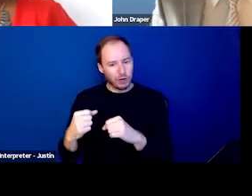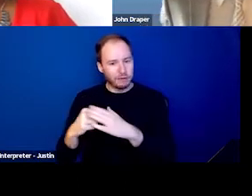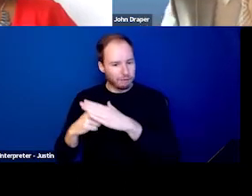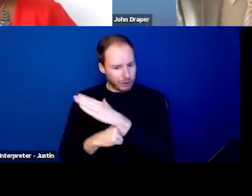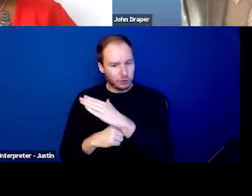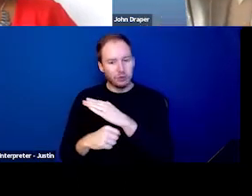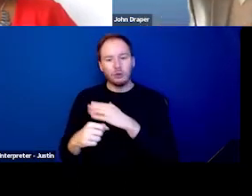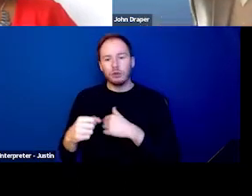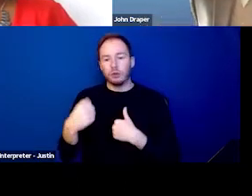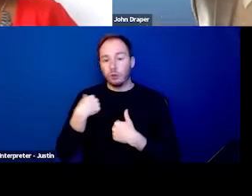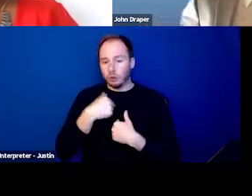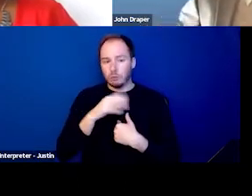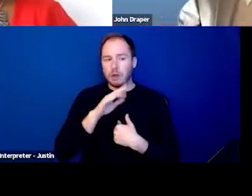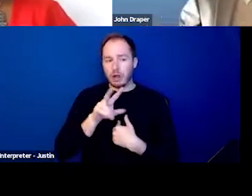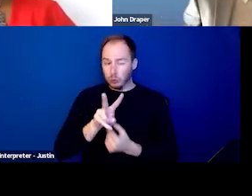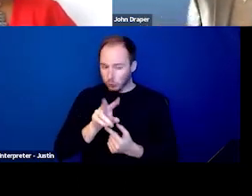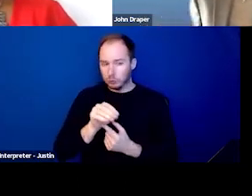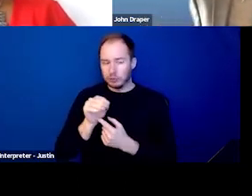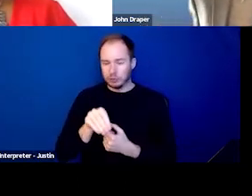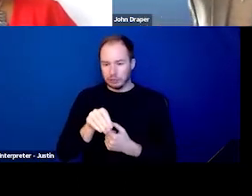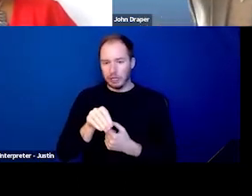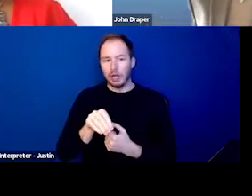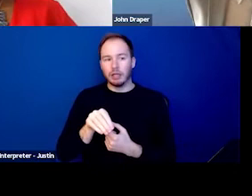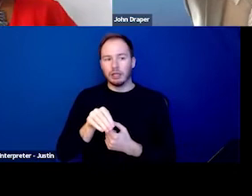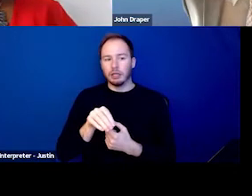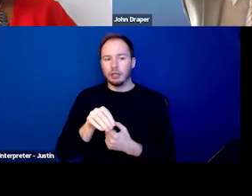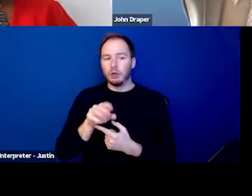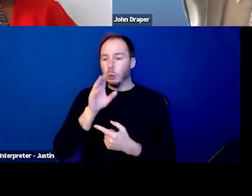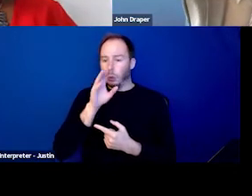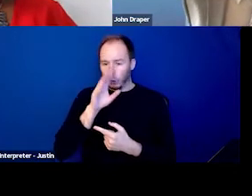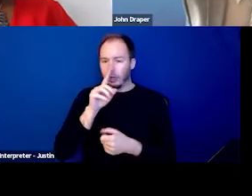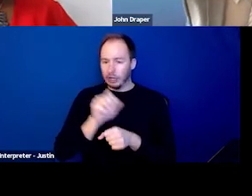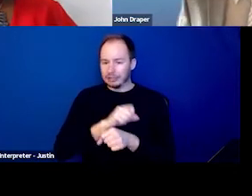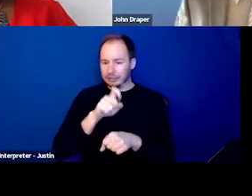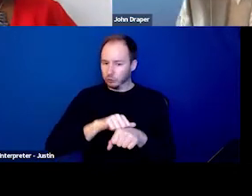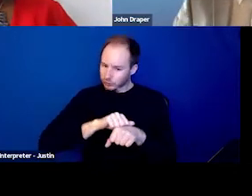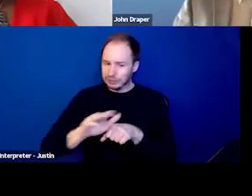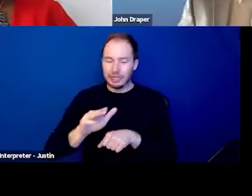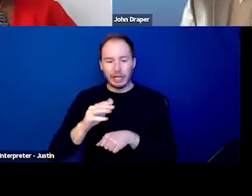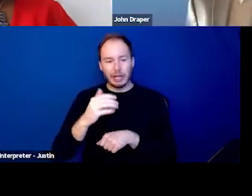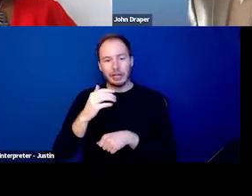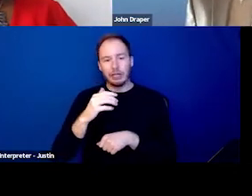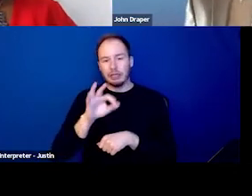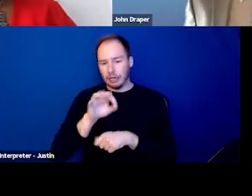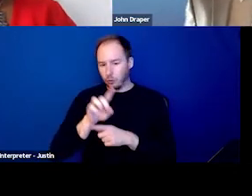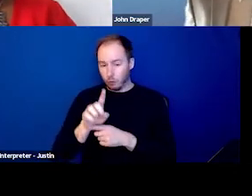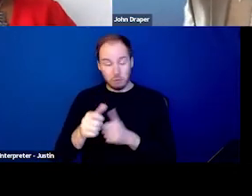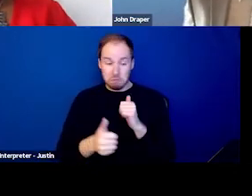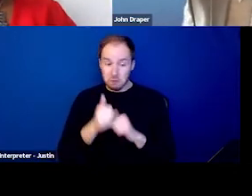And so about 2% of the time we are going to need 911 dispatch, most of the time we don't need it.